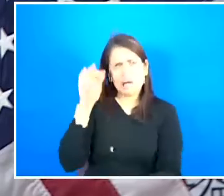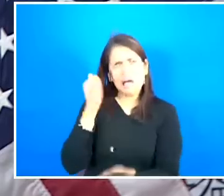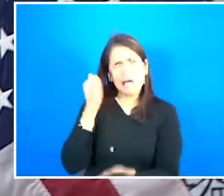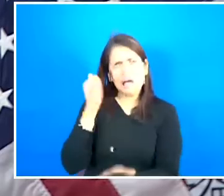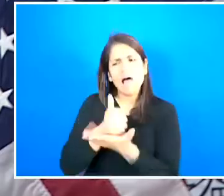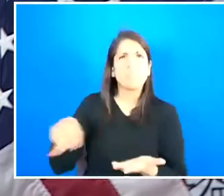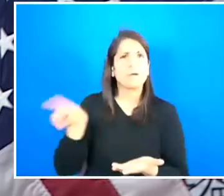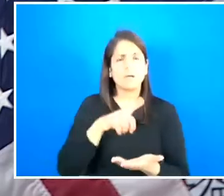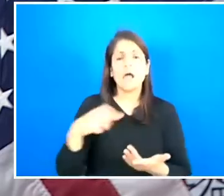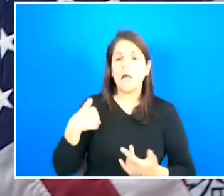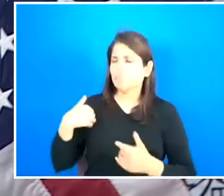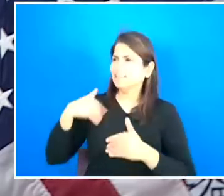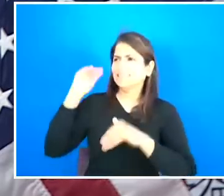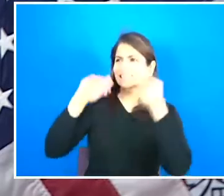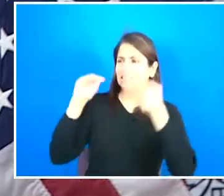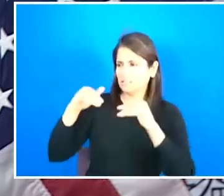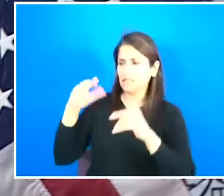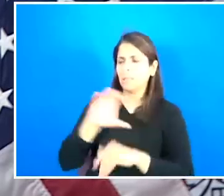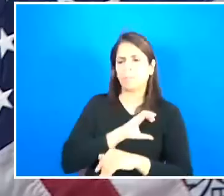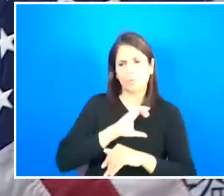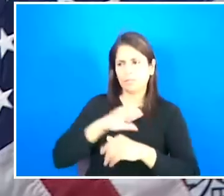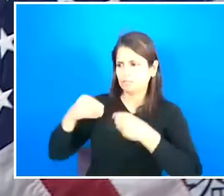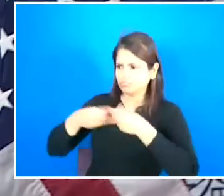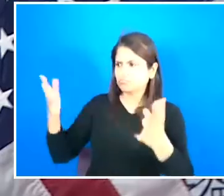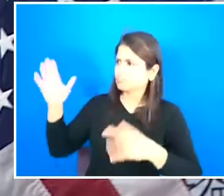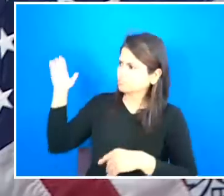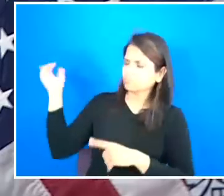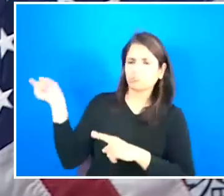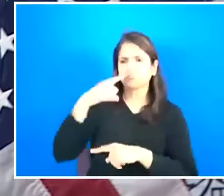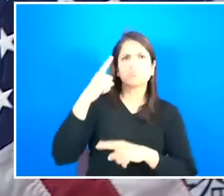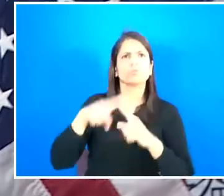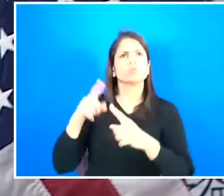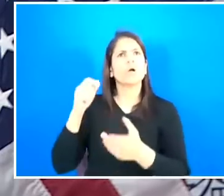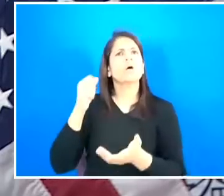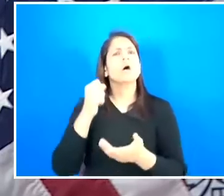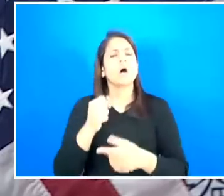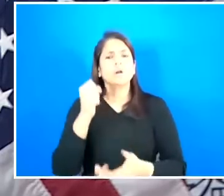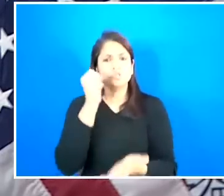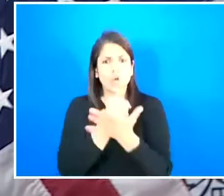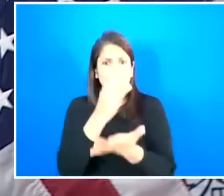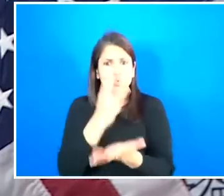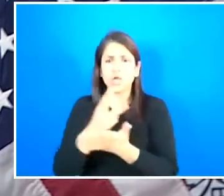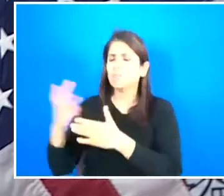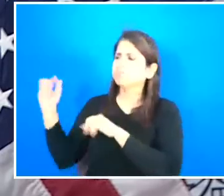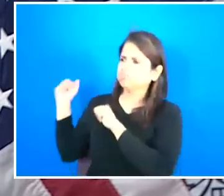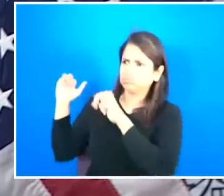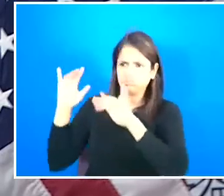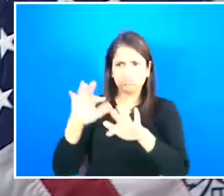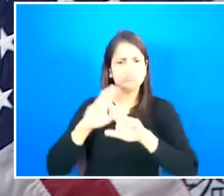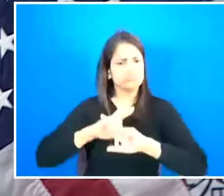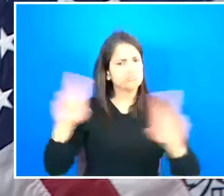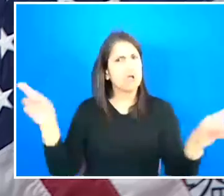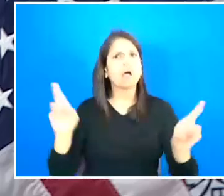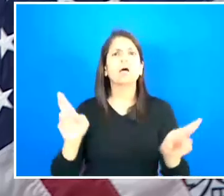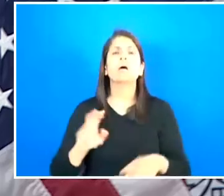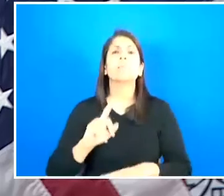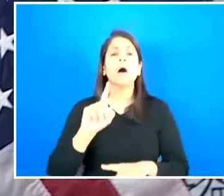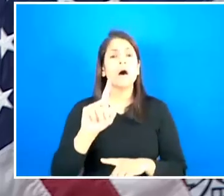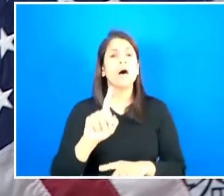POLICE RESOURCES, WE'LL DEVOTE THE OUTREACH WORKERS, WE'LL DO WHATEVER IT TAKES BUT WE NE TEDHE MTA TO